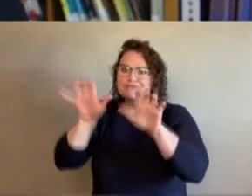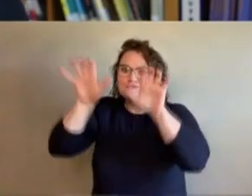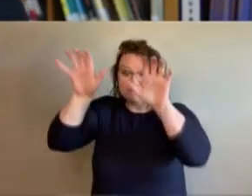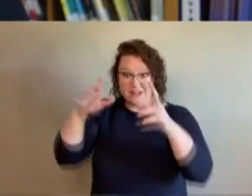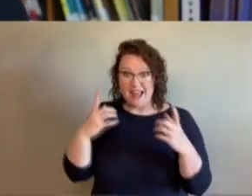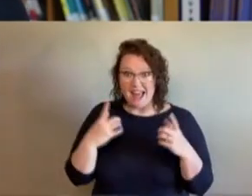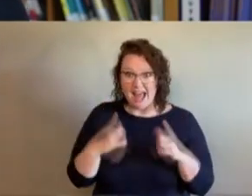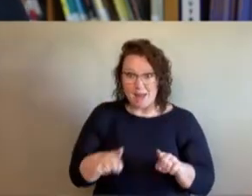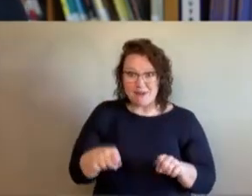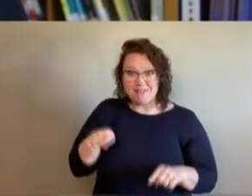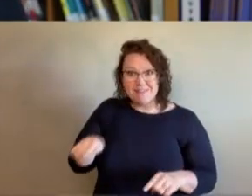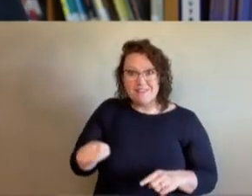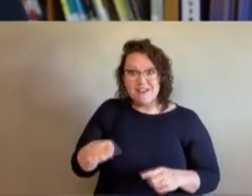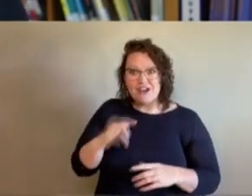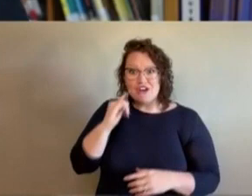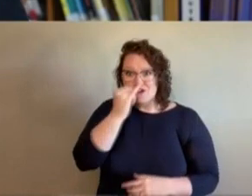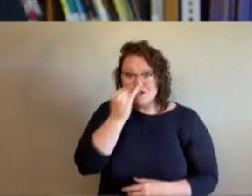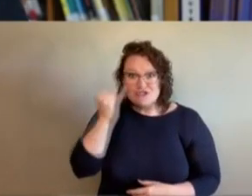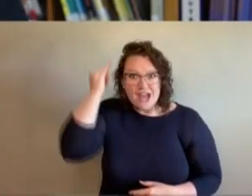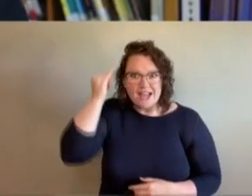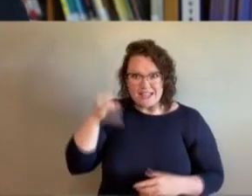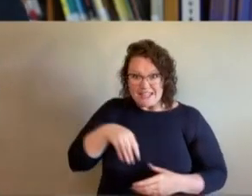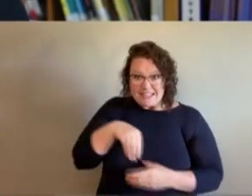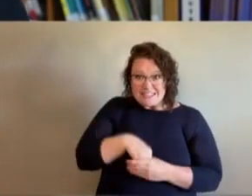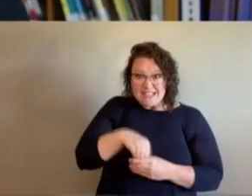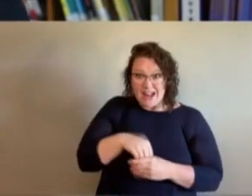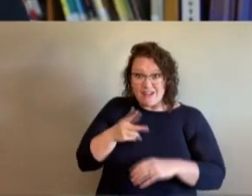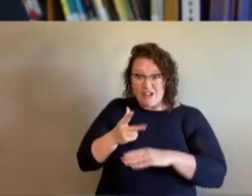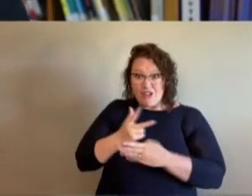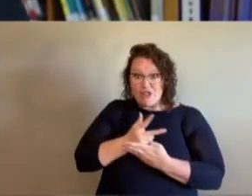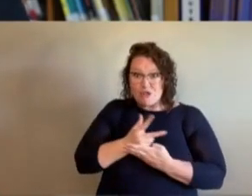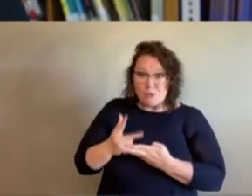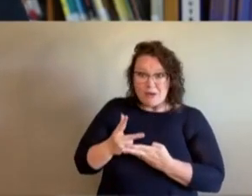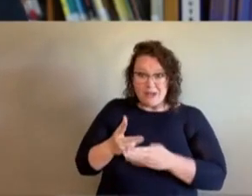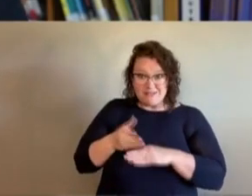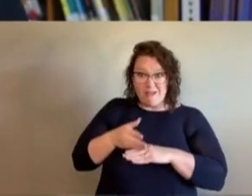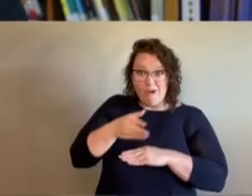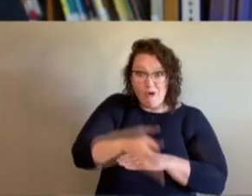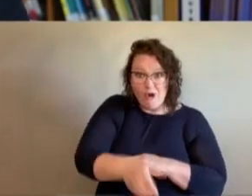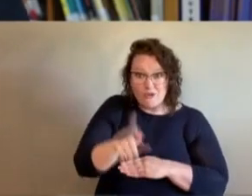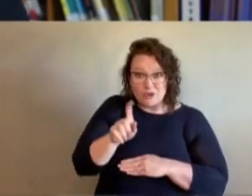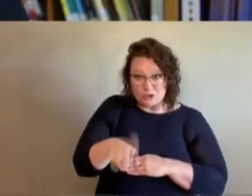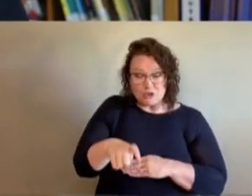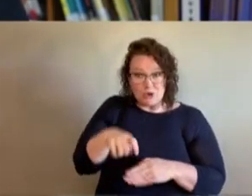Jackie's birth, it turned out, was just the first surprise of a life filled with sailing and